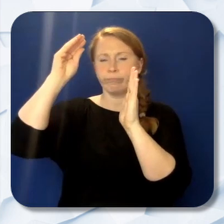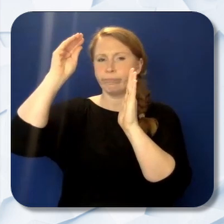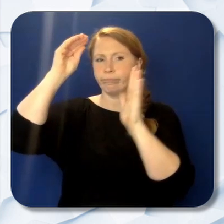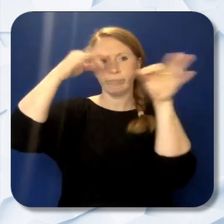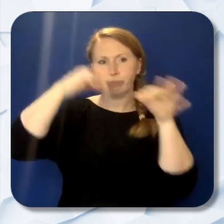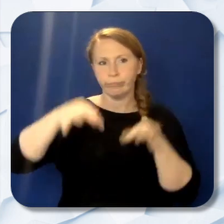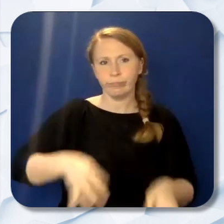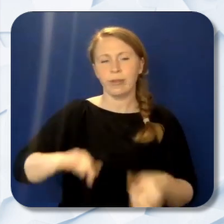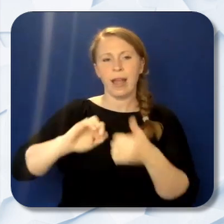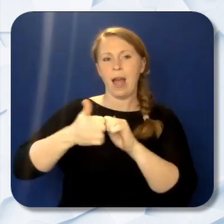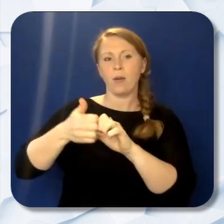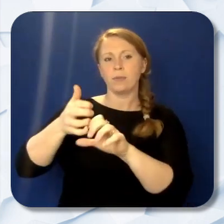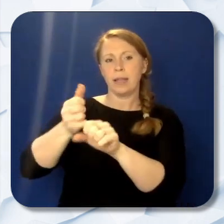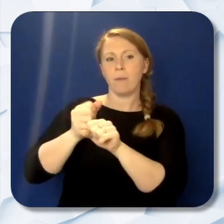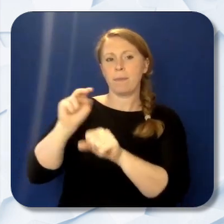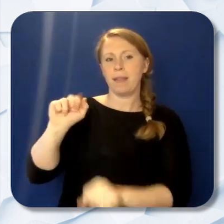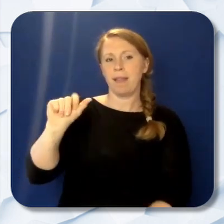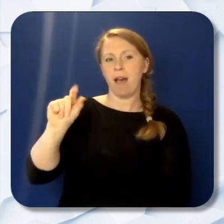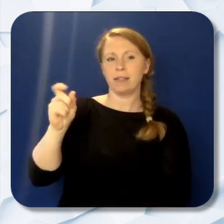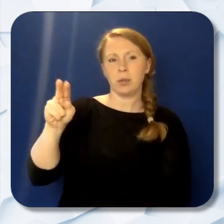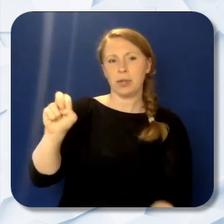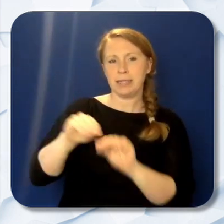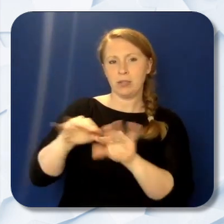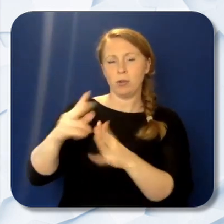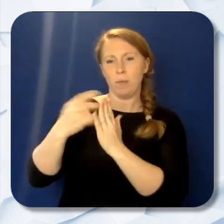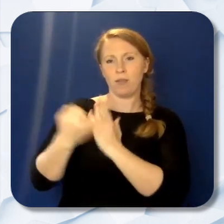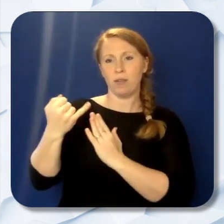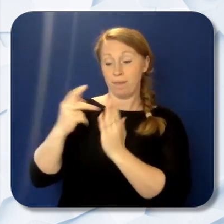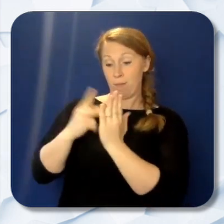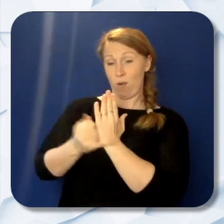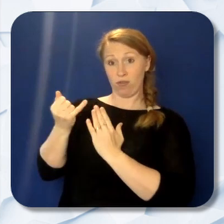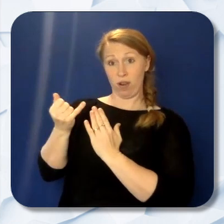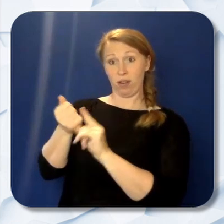Naloxone distribution project. So, this project was created to combat opioid, overdose, related